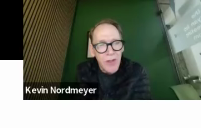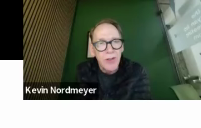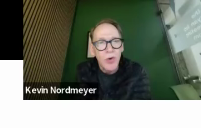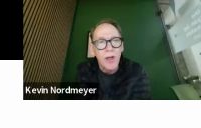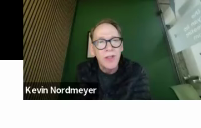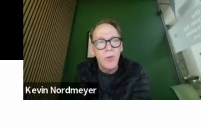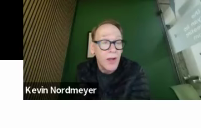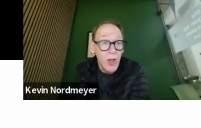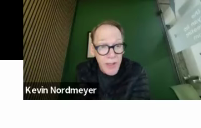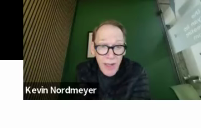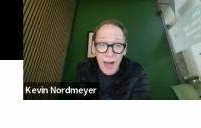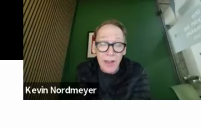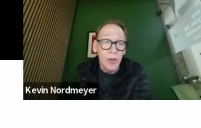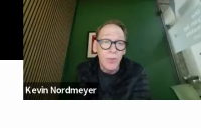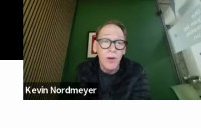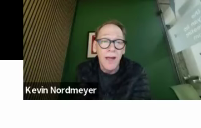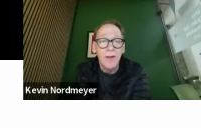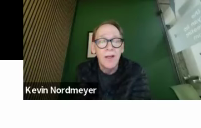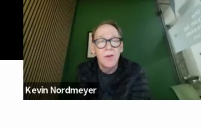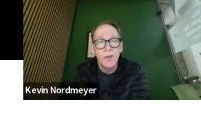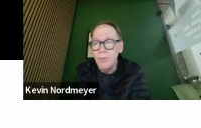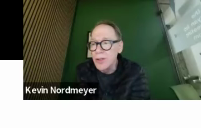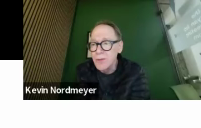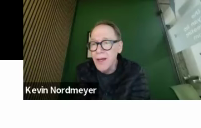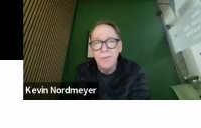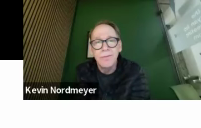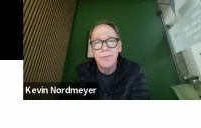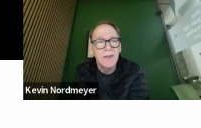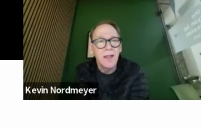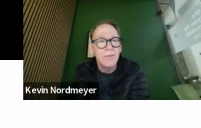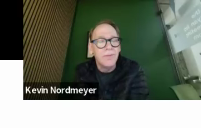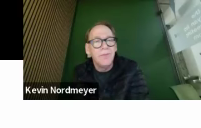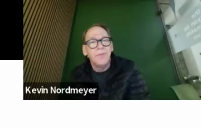And start to question and want to go inside and learn more about what the building's about. Next slide.